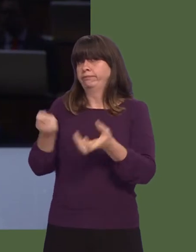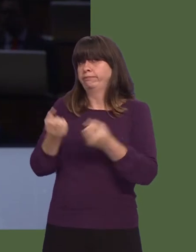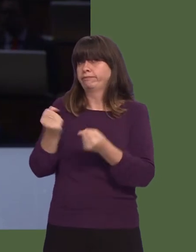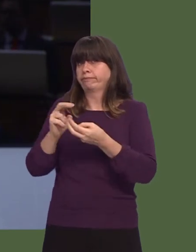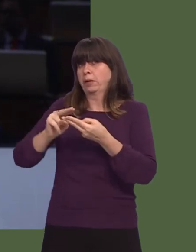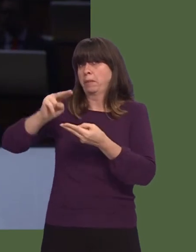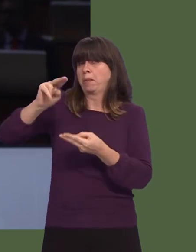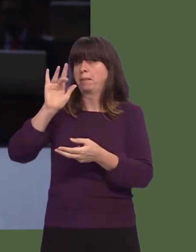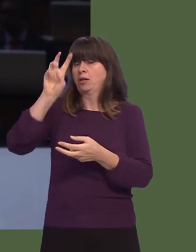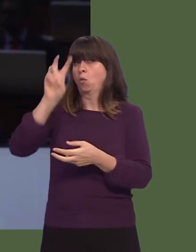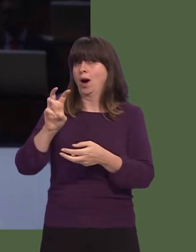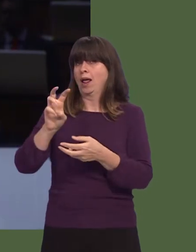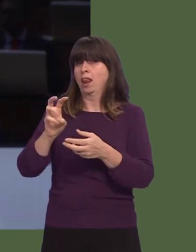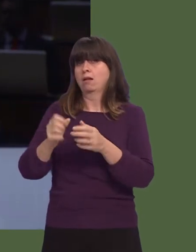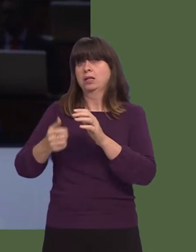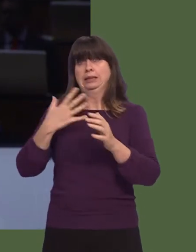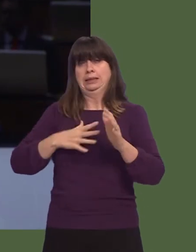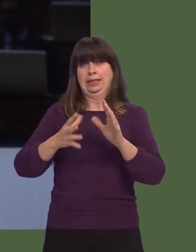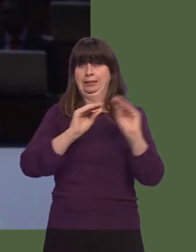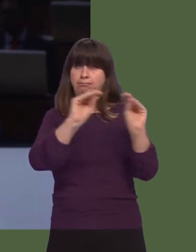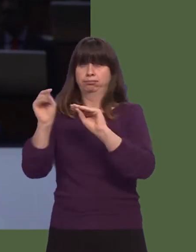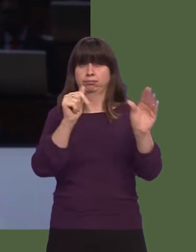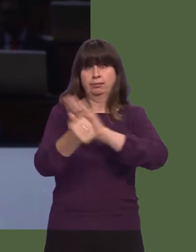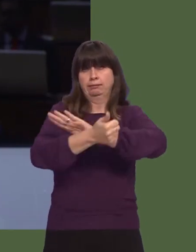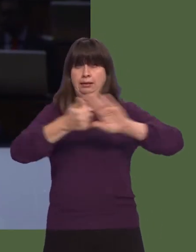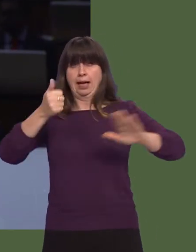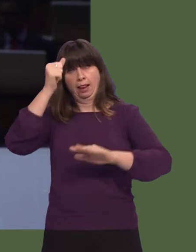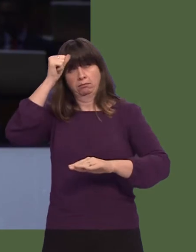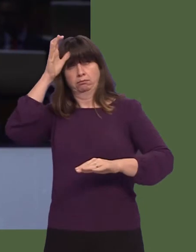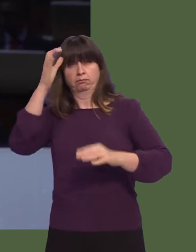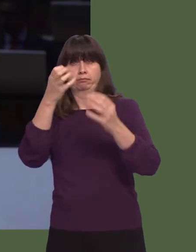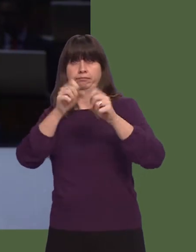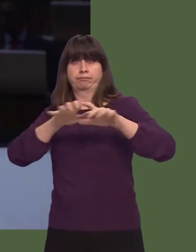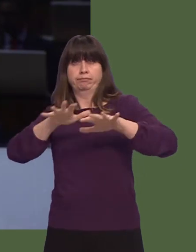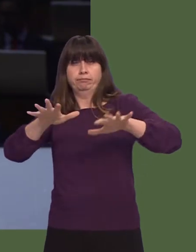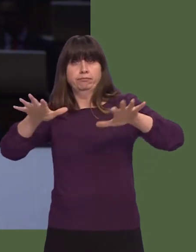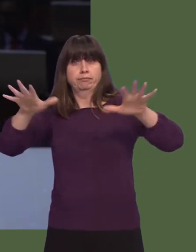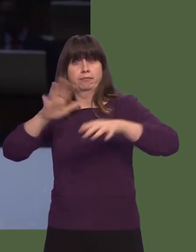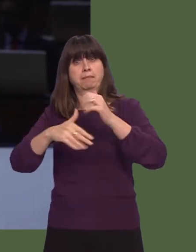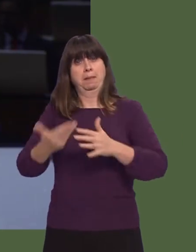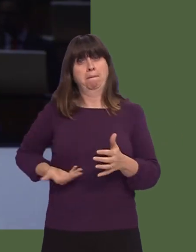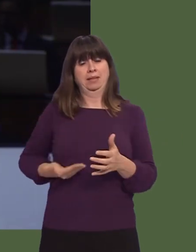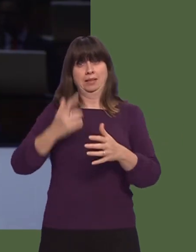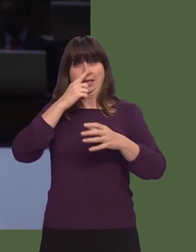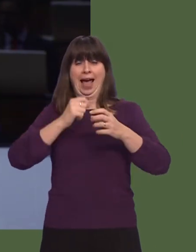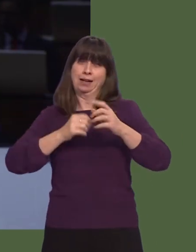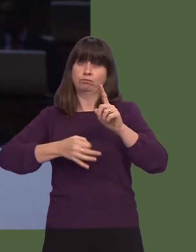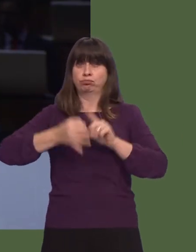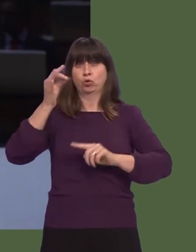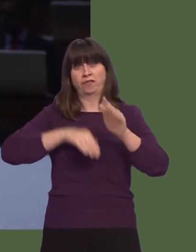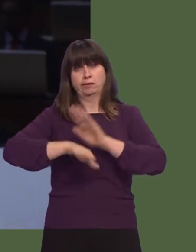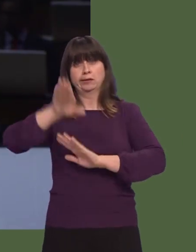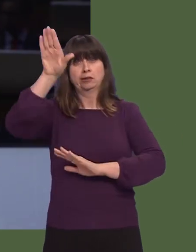for businesses to thrive. As part of a potential growth deal, do you agree with me that a university-status